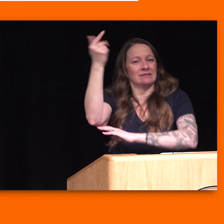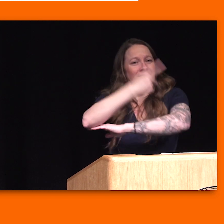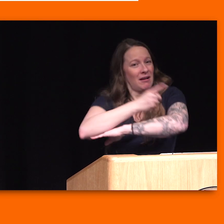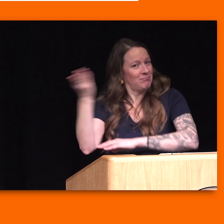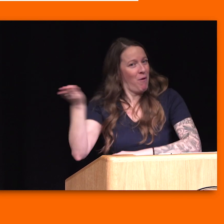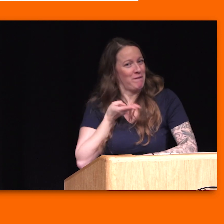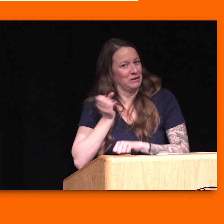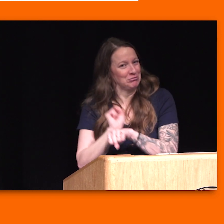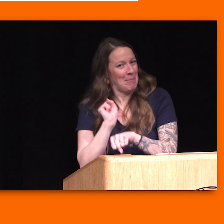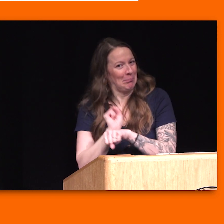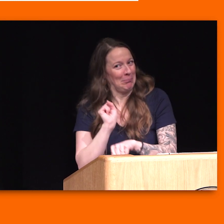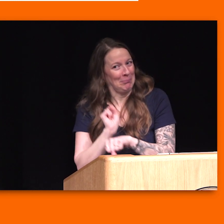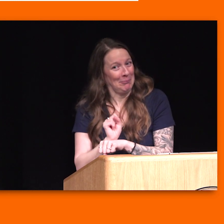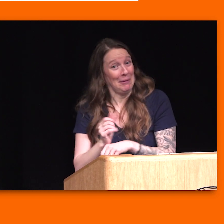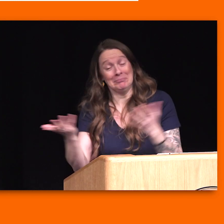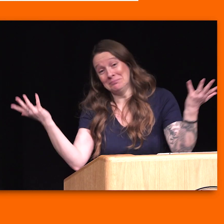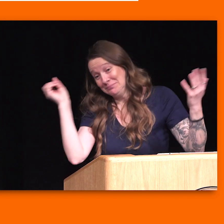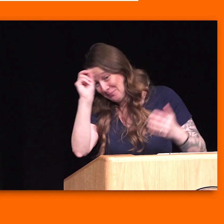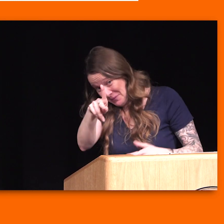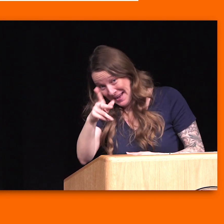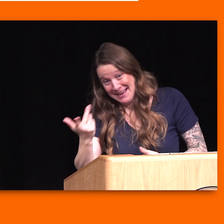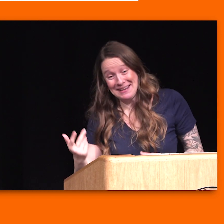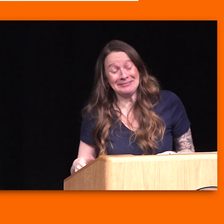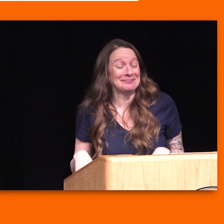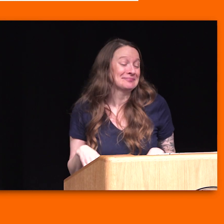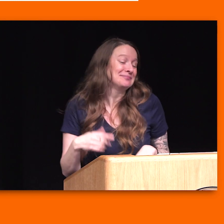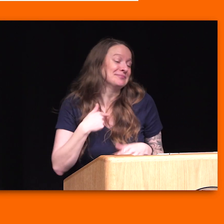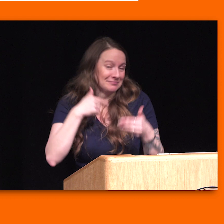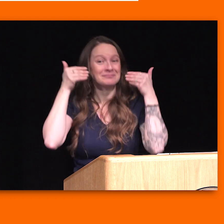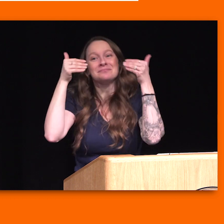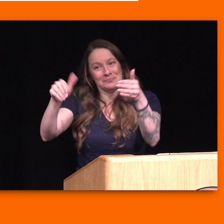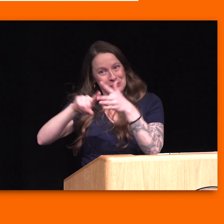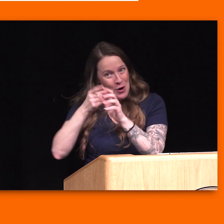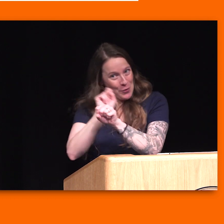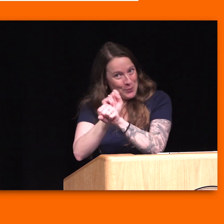there was no way I was going to get that job. The next day, they offered me the co-op position.